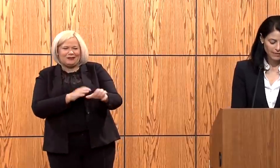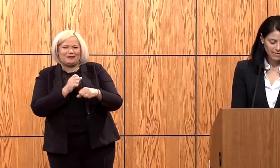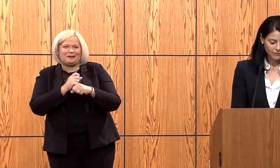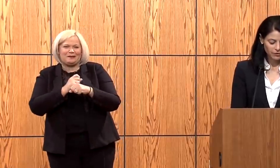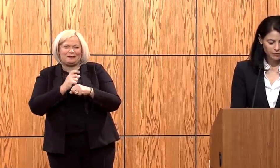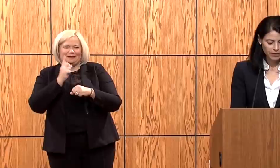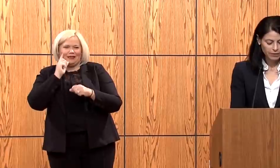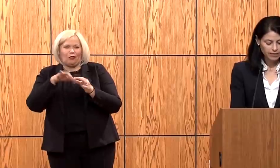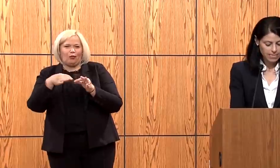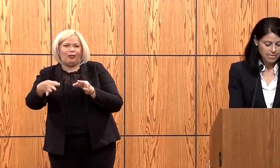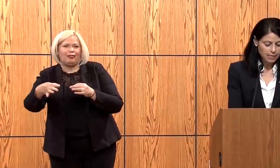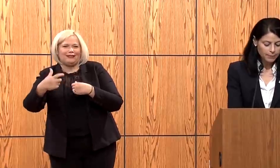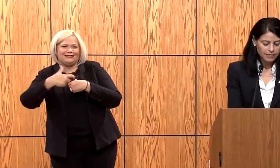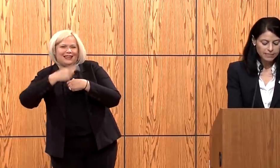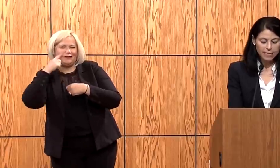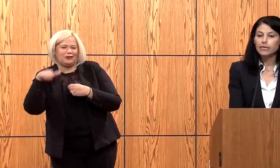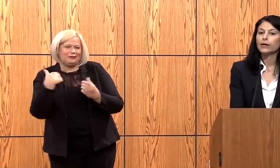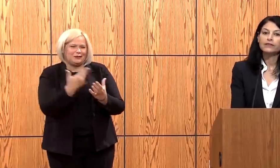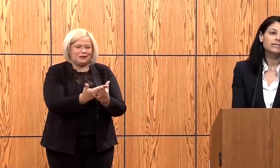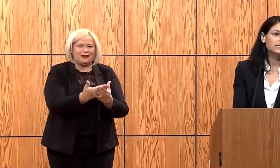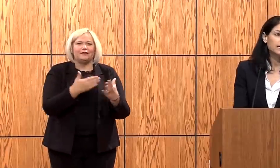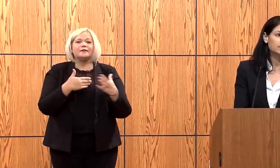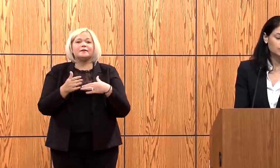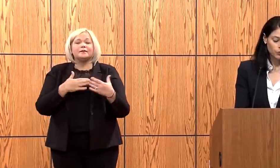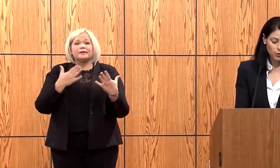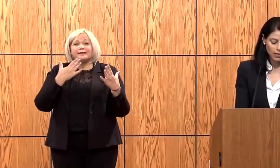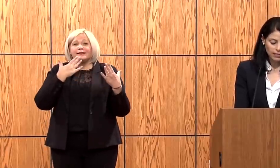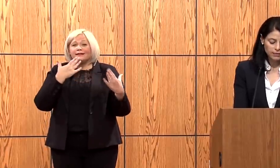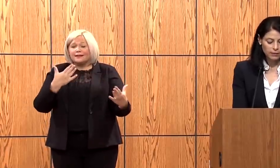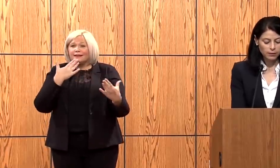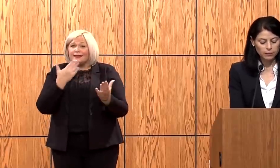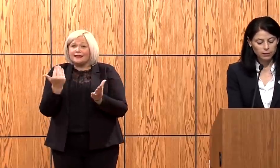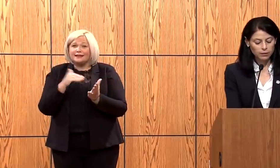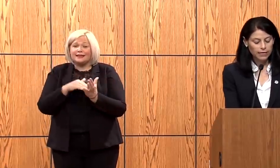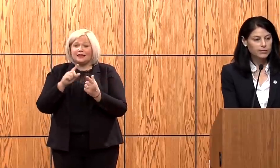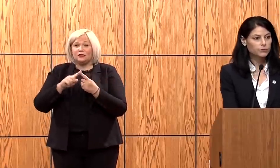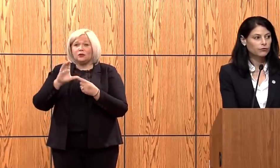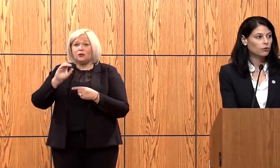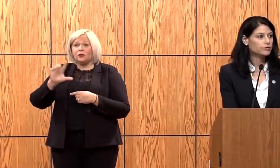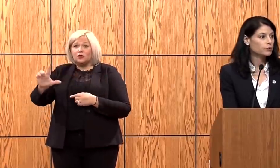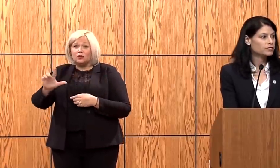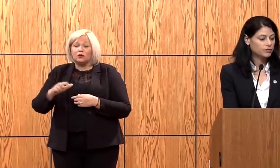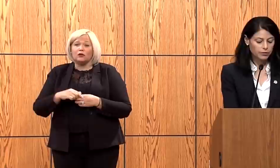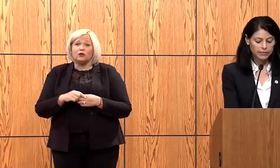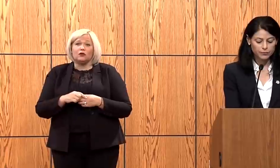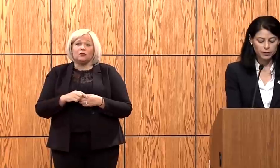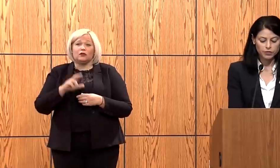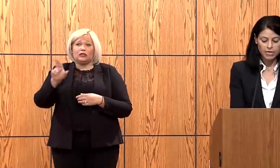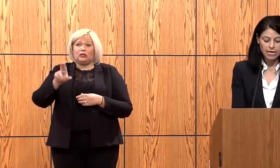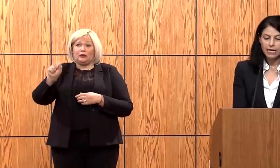AGENT HOCKSHEARST HAS NOT MADE IT-- IT-- HE’S HERE? HE’S HERE? WELL, IF HE GETS HERE BEFORE I’M WELL, IF HE GETS HERE BEFORE I’M DONE, I’LL SPEAK SLOWLY TO MAKE